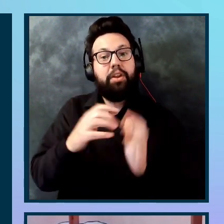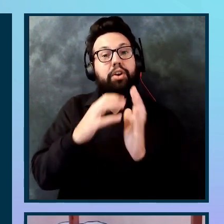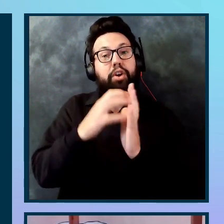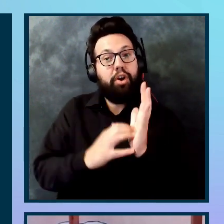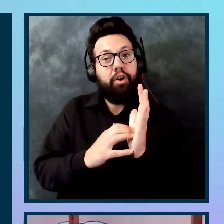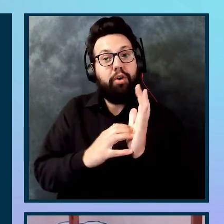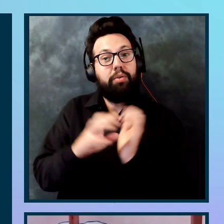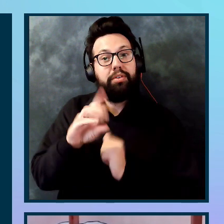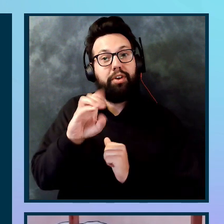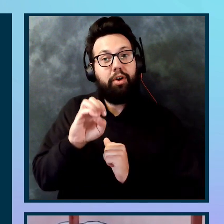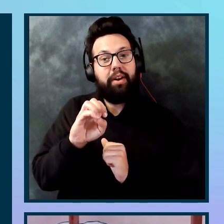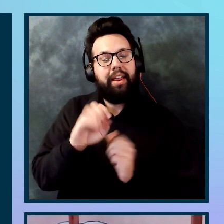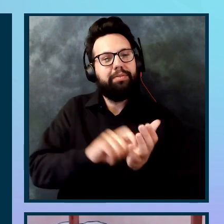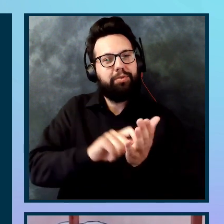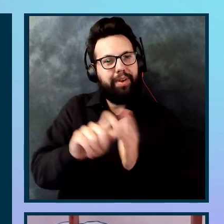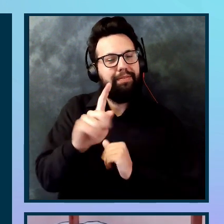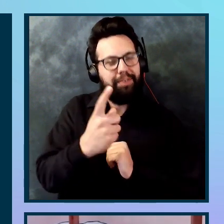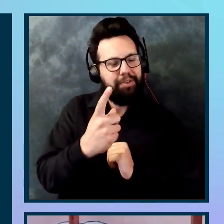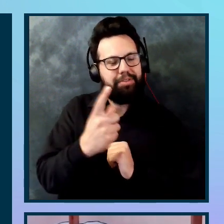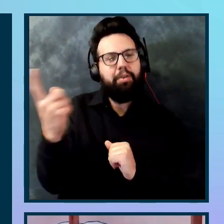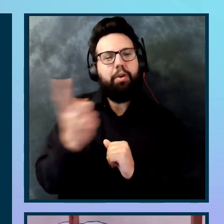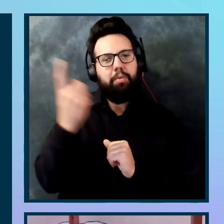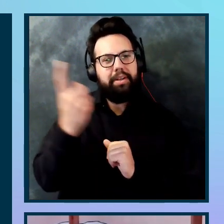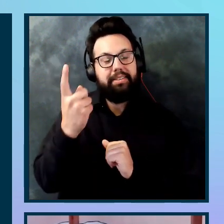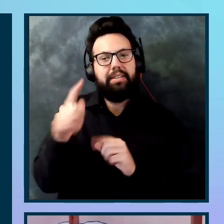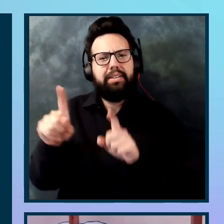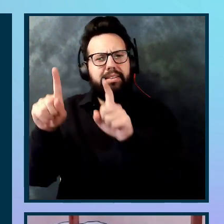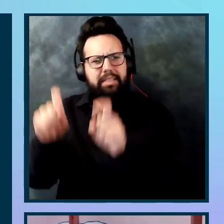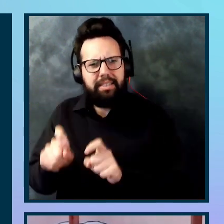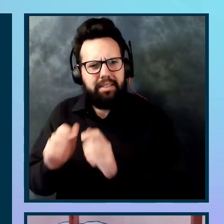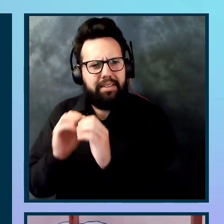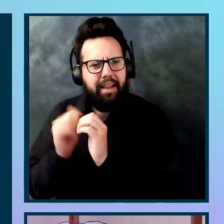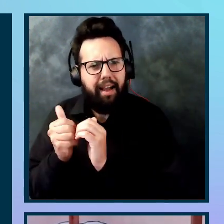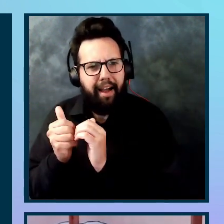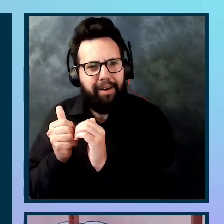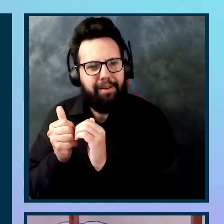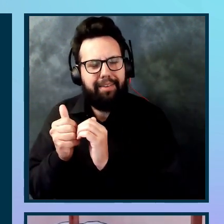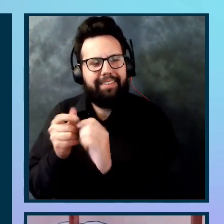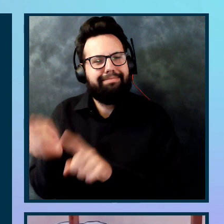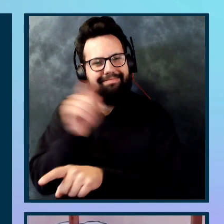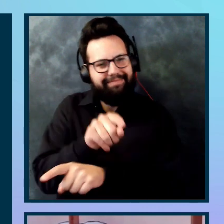In order to test something, it has to be testable, and the code needs to be written,